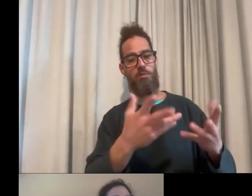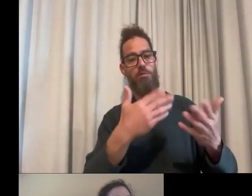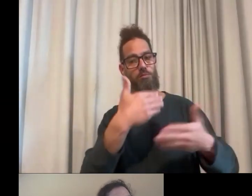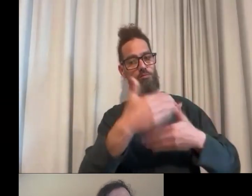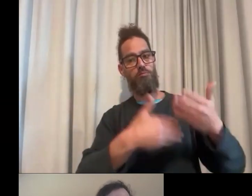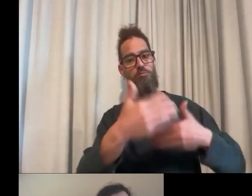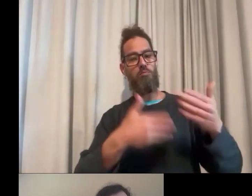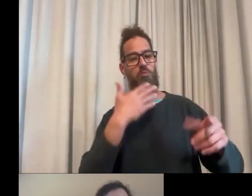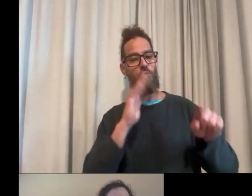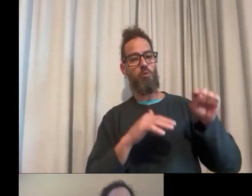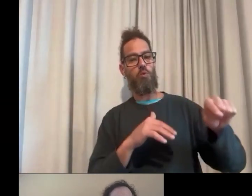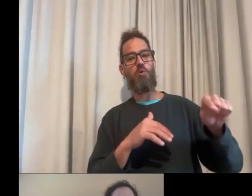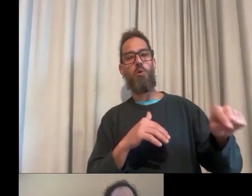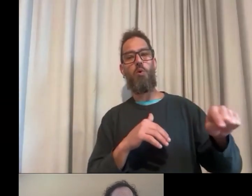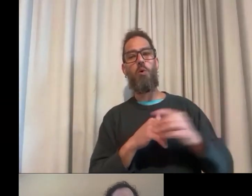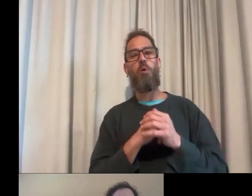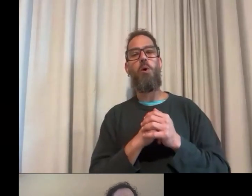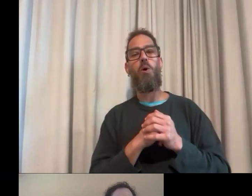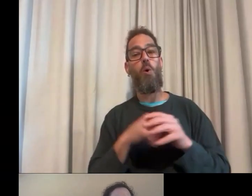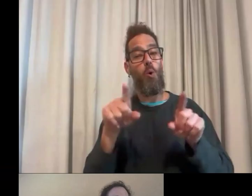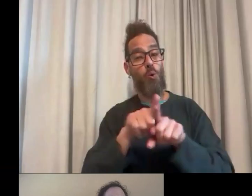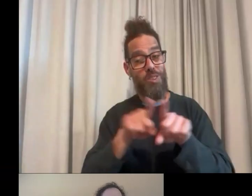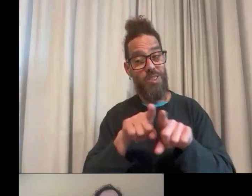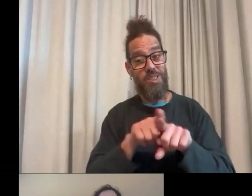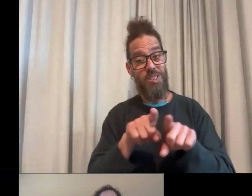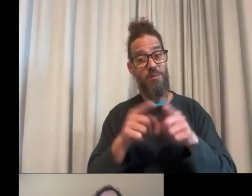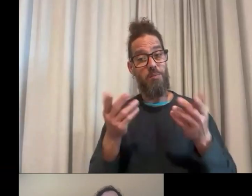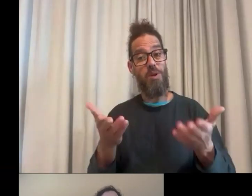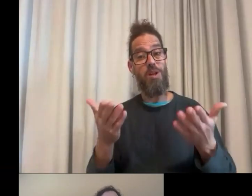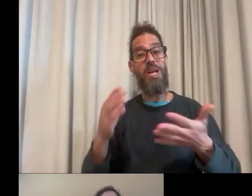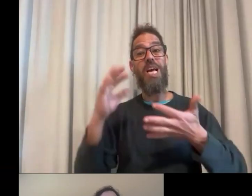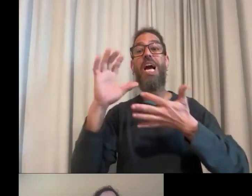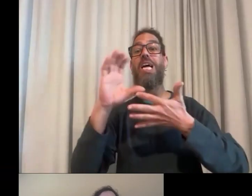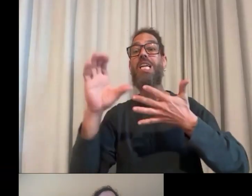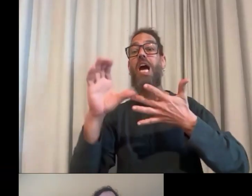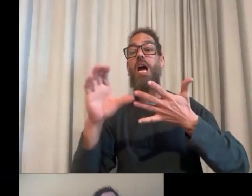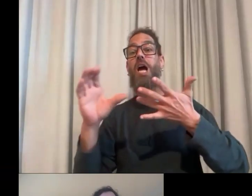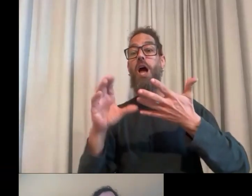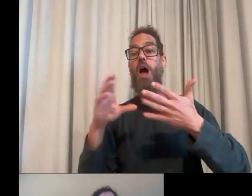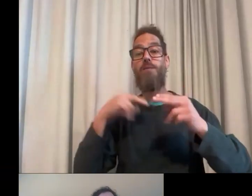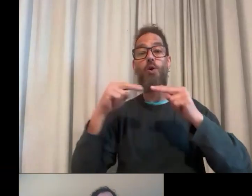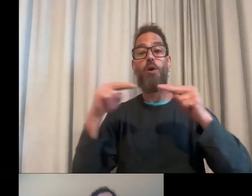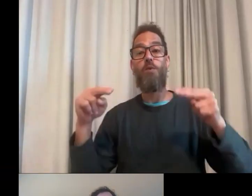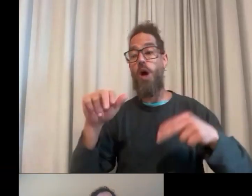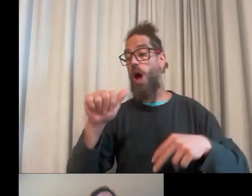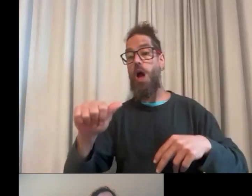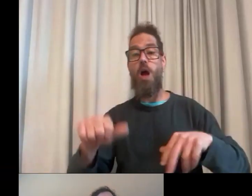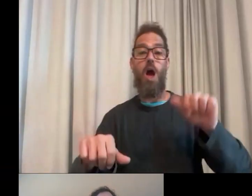is much smaller than the difference between 2.0 and 2.1. There's only a net gain of six success criteria, Level A